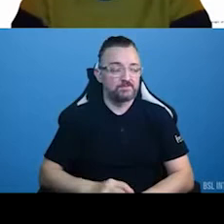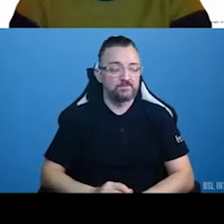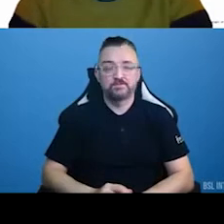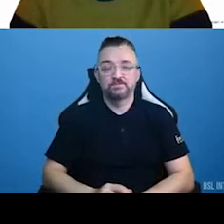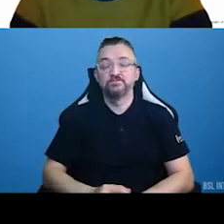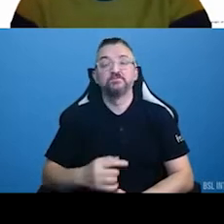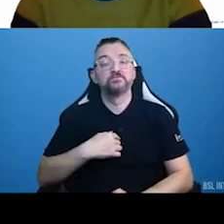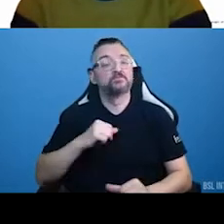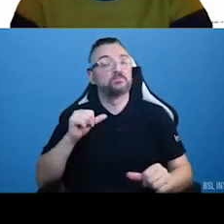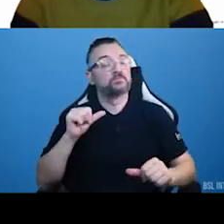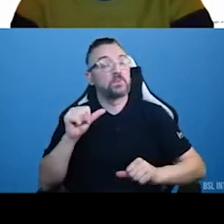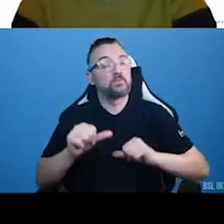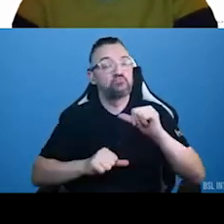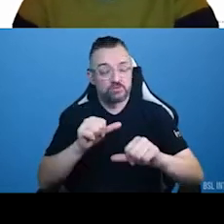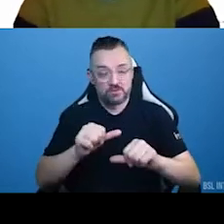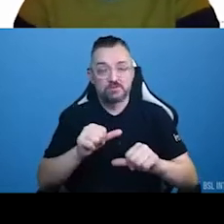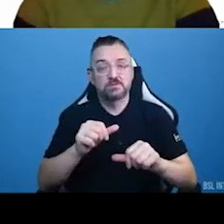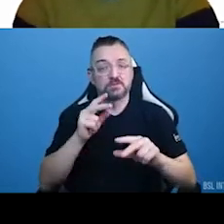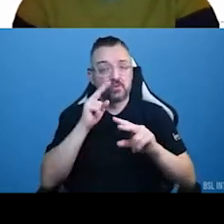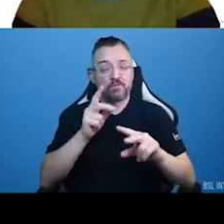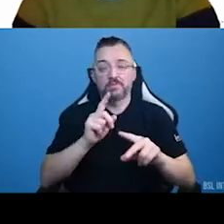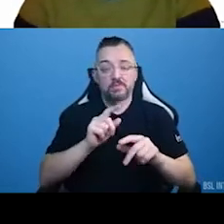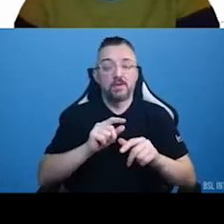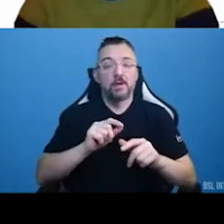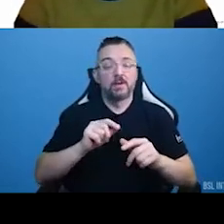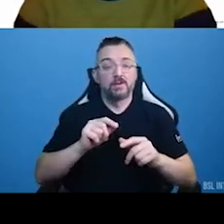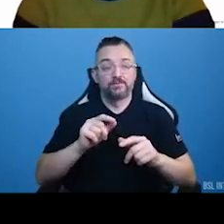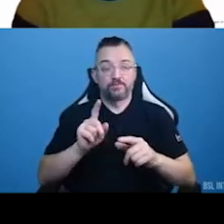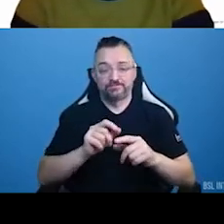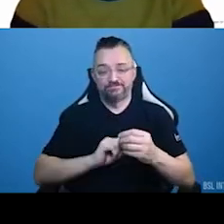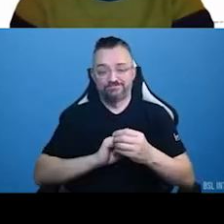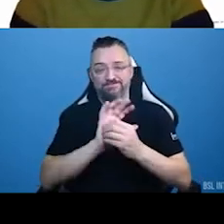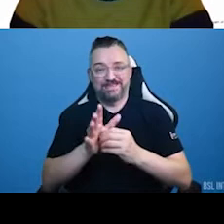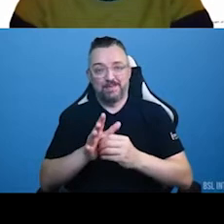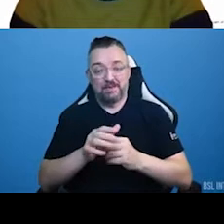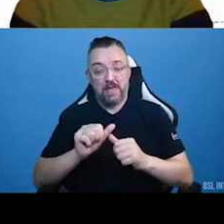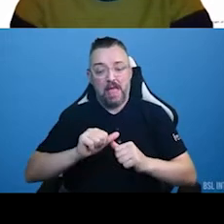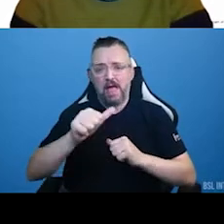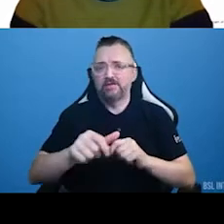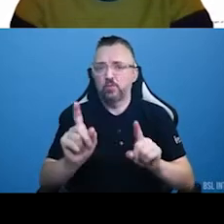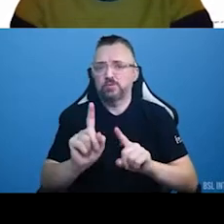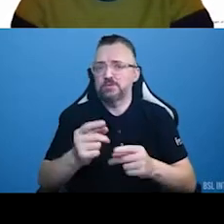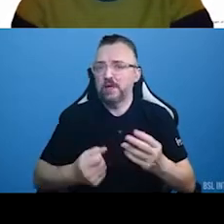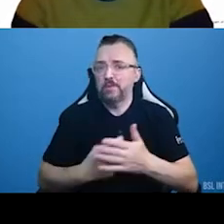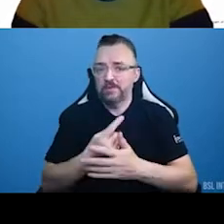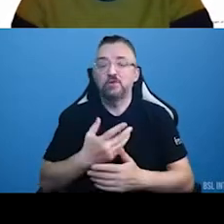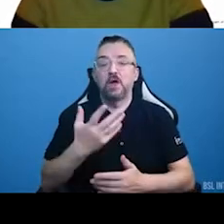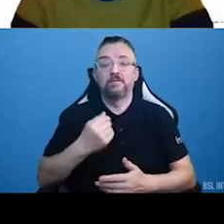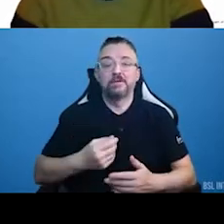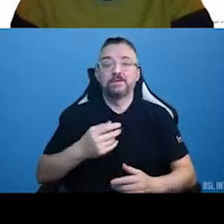of looking at the legacy for After the Pandemic, and as you can see, we've got six different icons here,